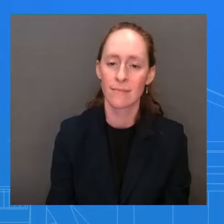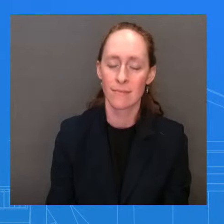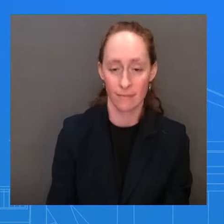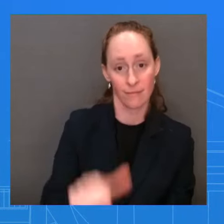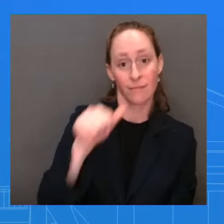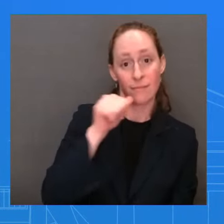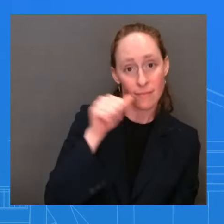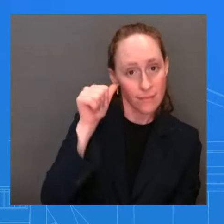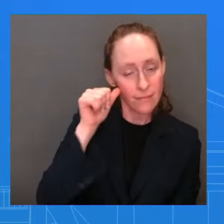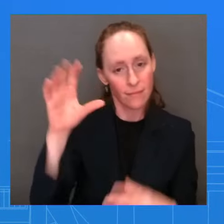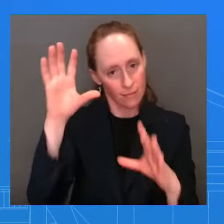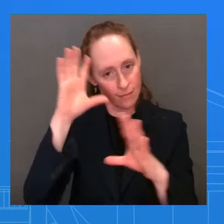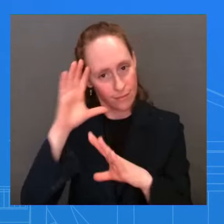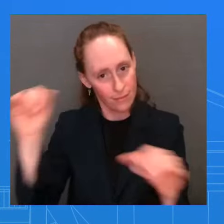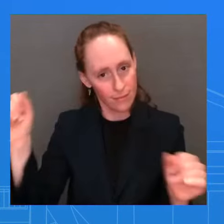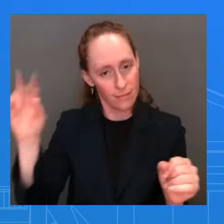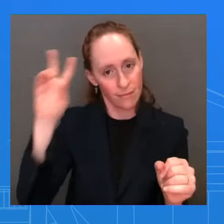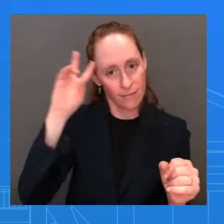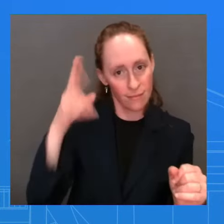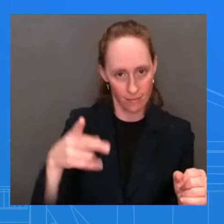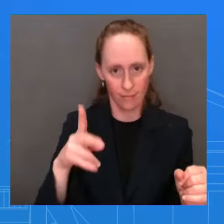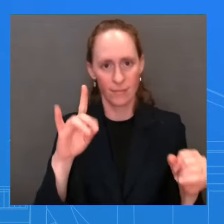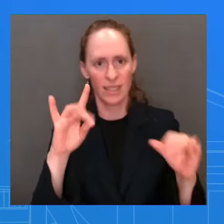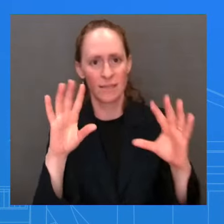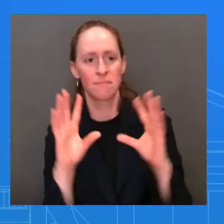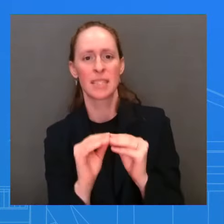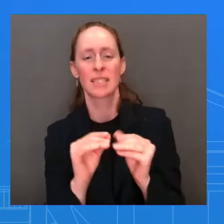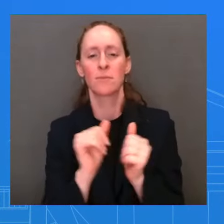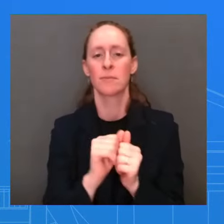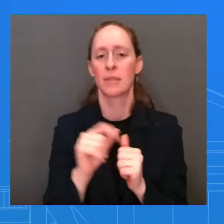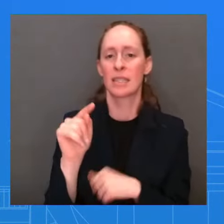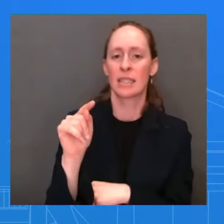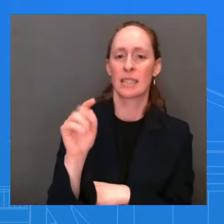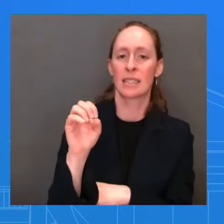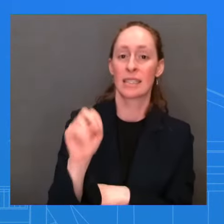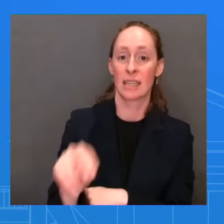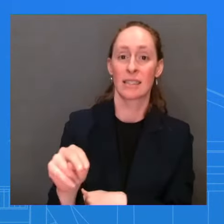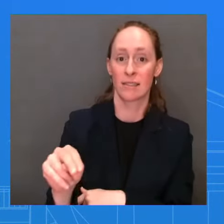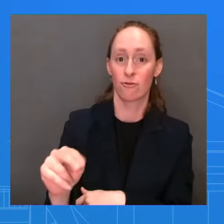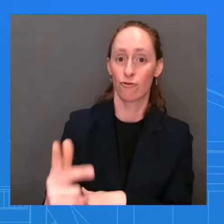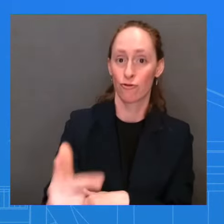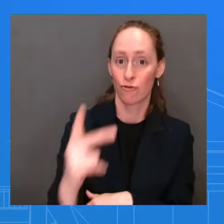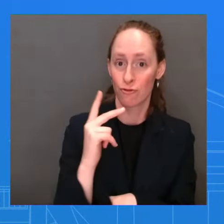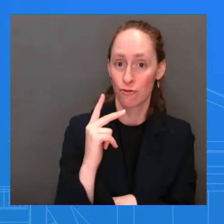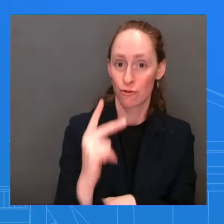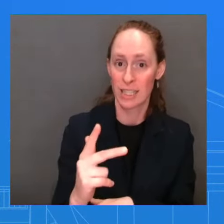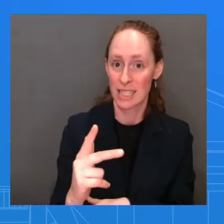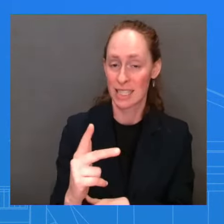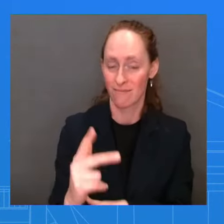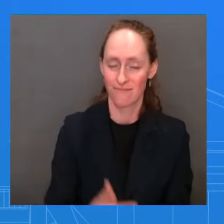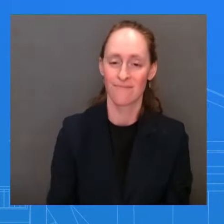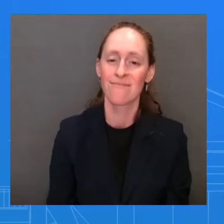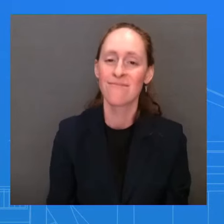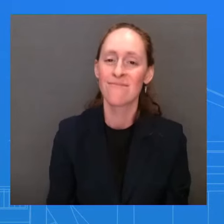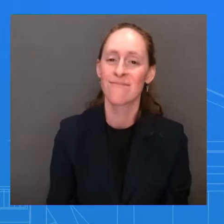if he raised up the issue of declaring gun violence a public health emergency.